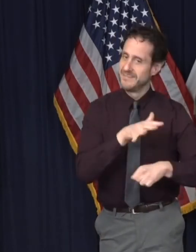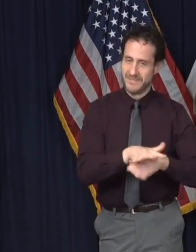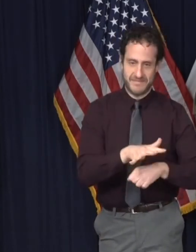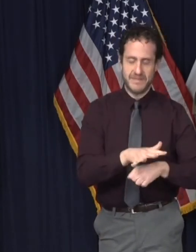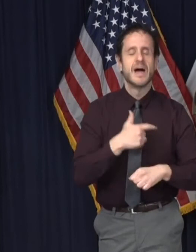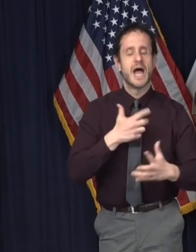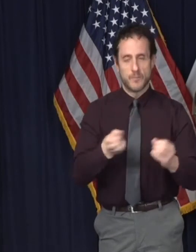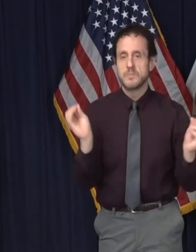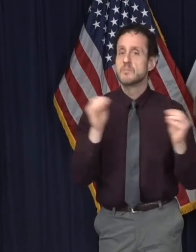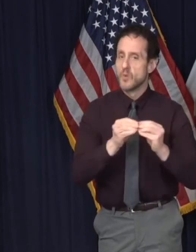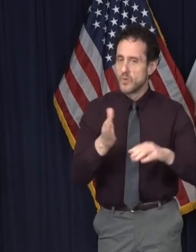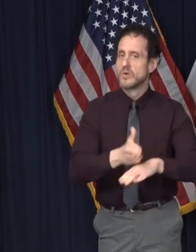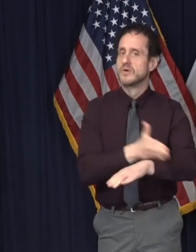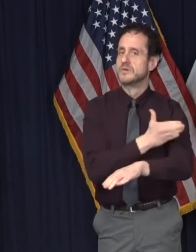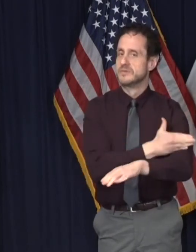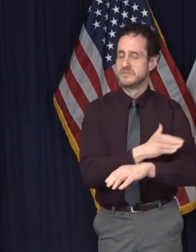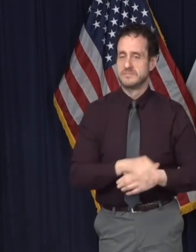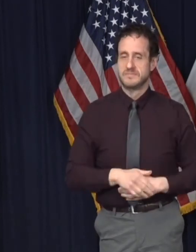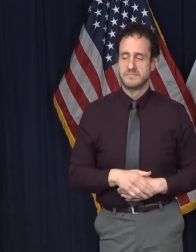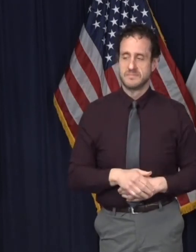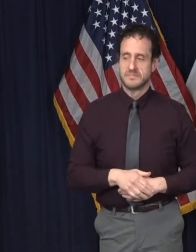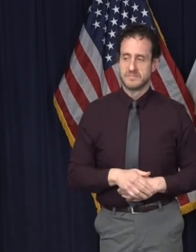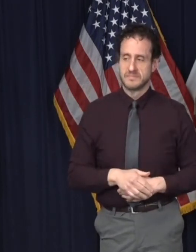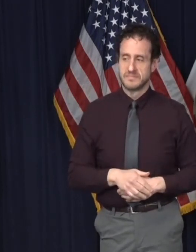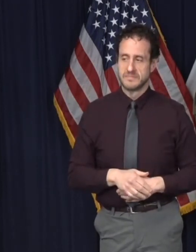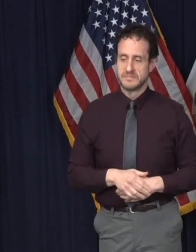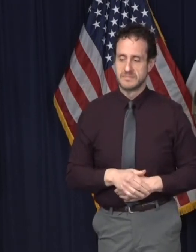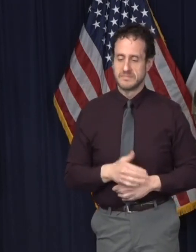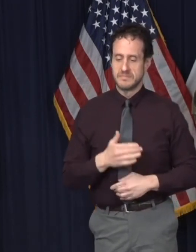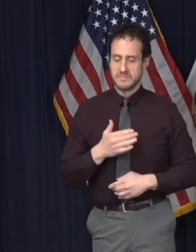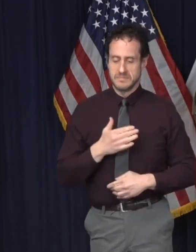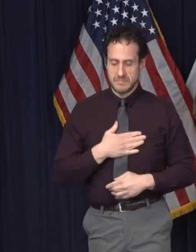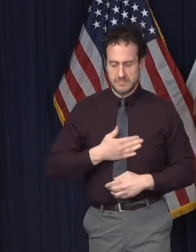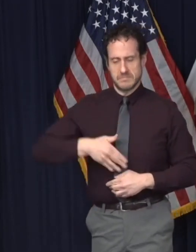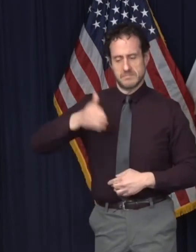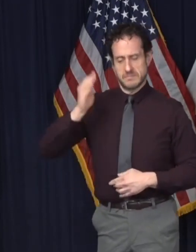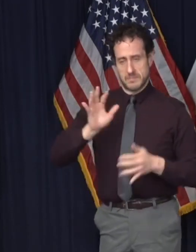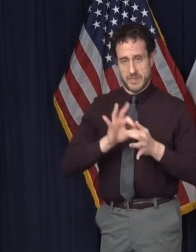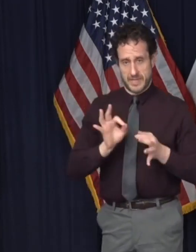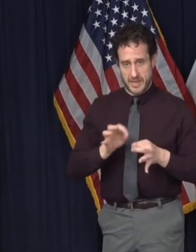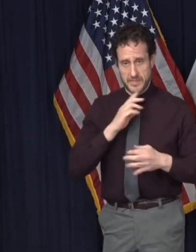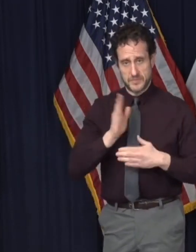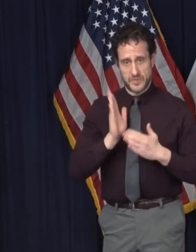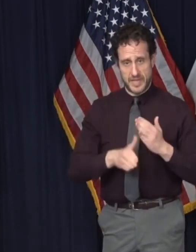THOUGH FRANKLY NOT AT THE RATE THAT I WOULD LIKE. I WANT TO END MY PORTION OF